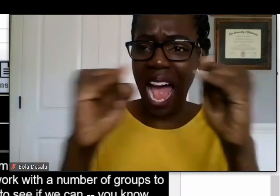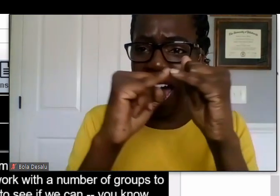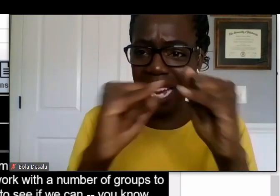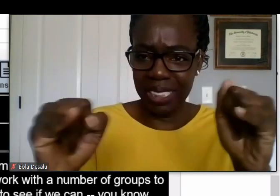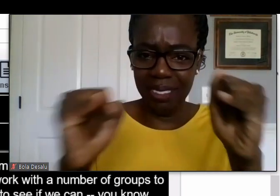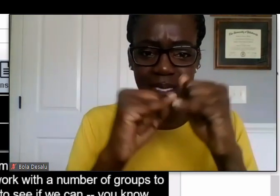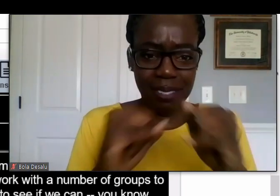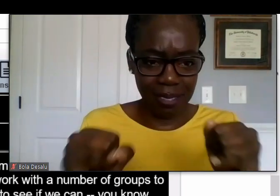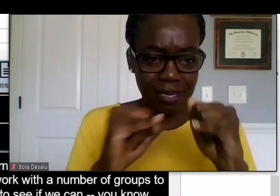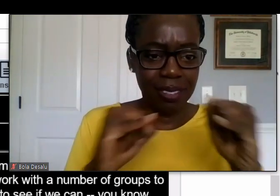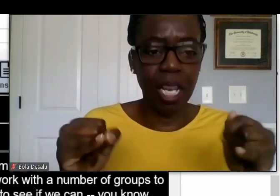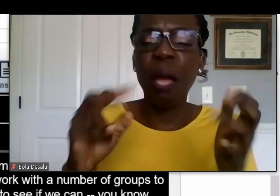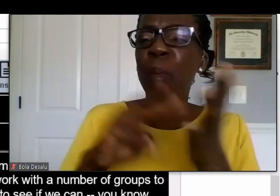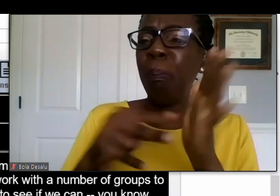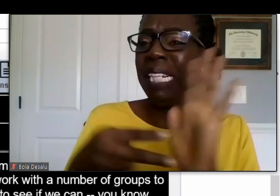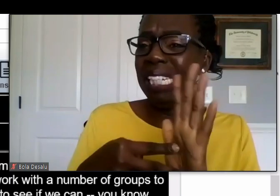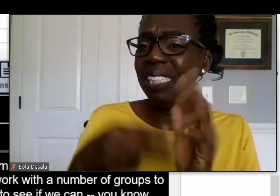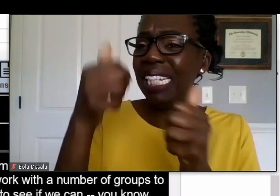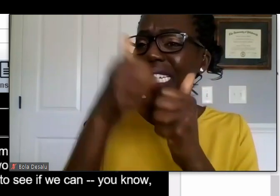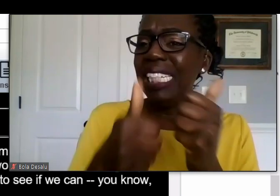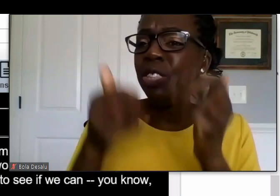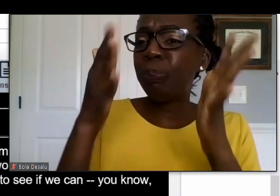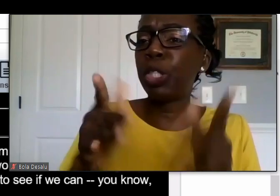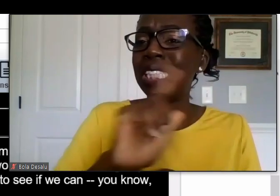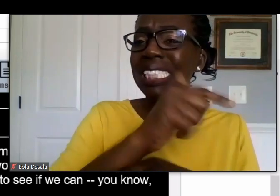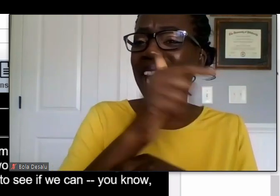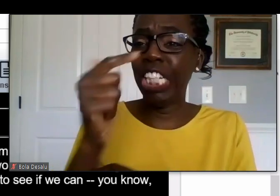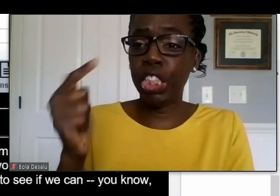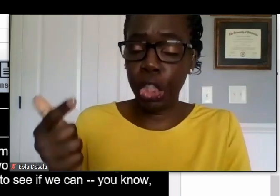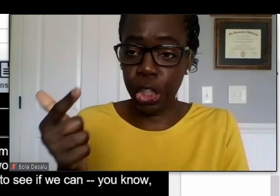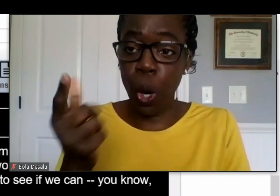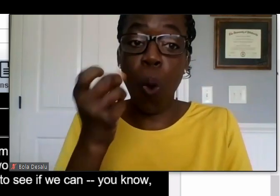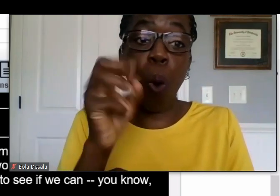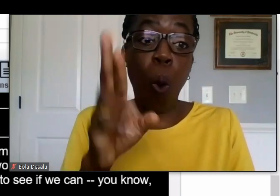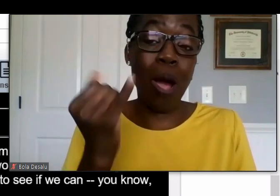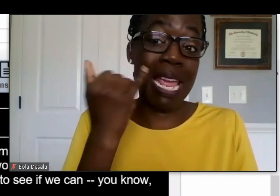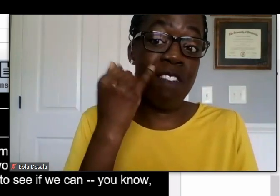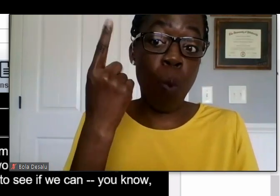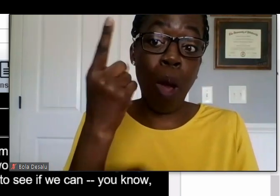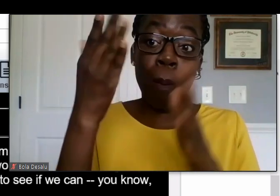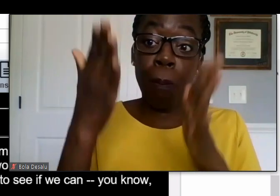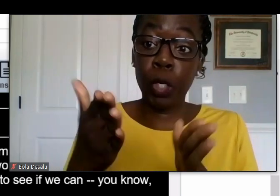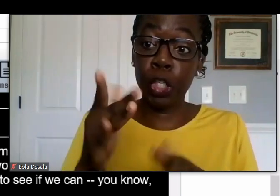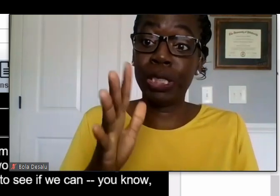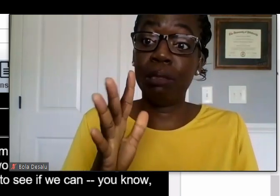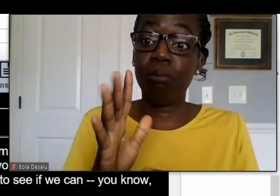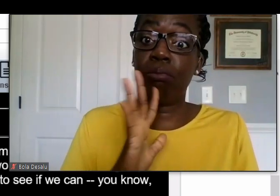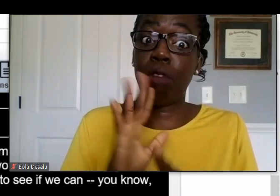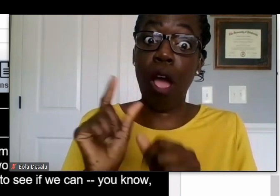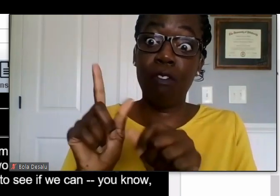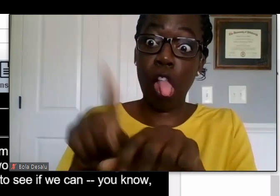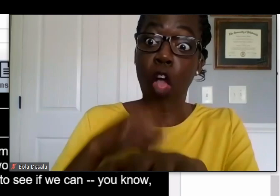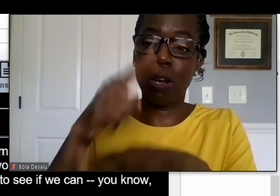You notice the lines here? That means that each person that speaks it breaks it up with the lines.